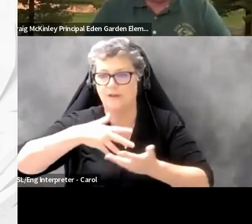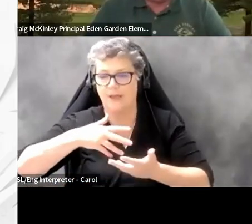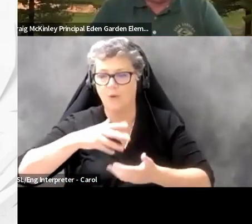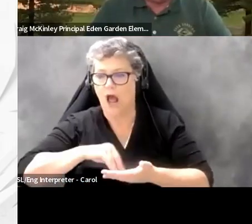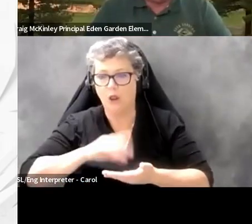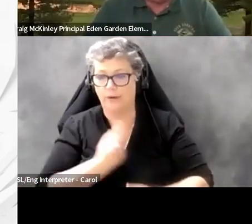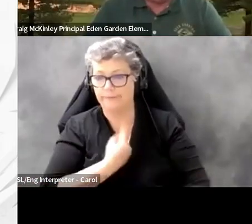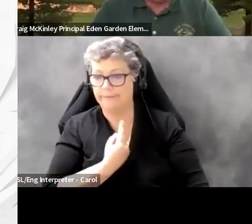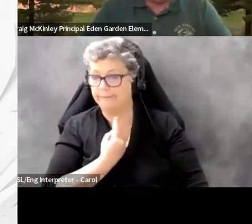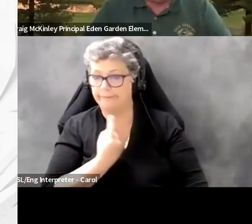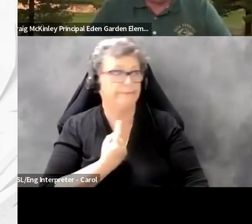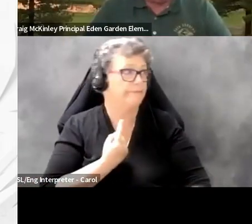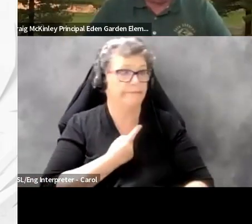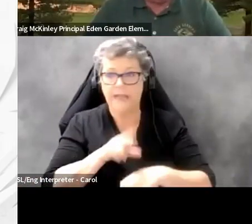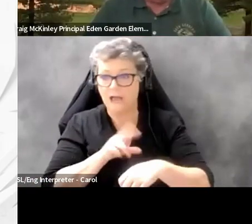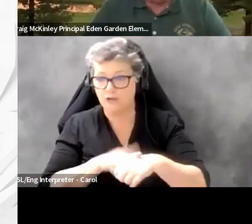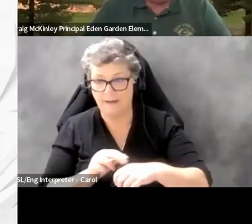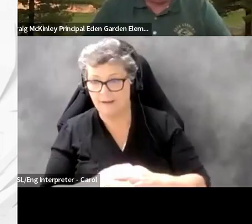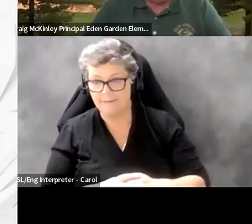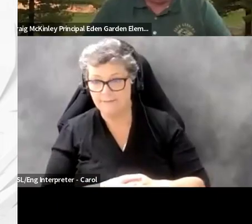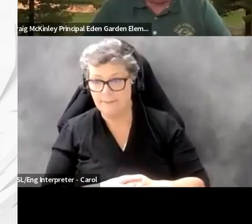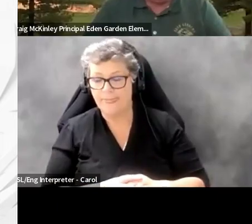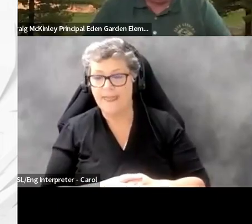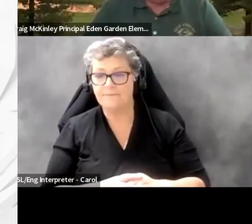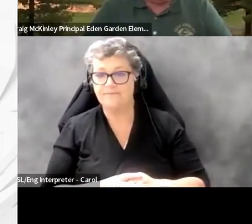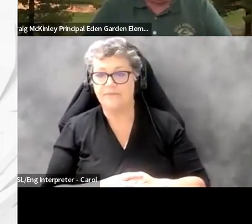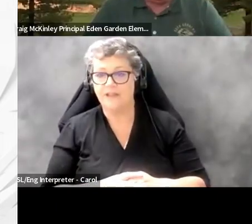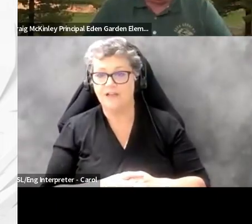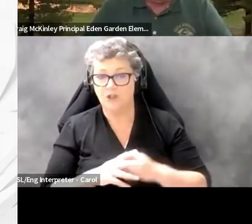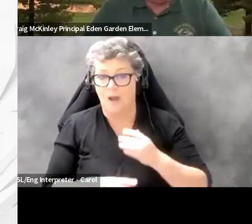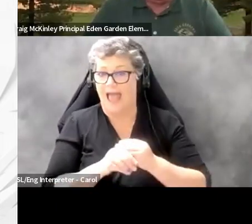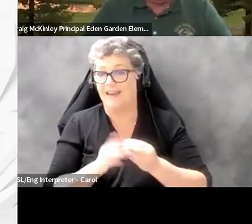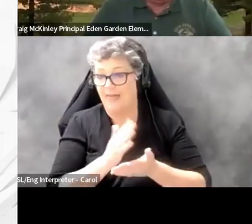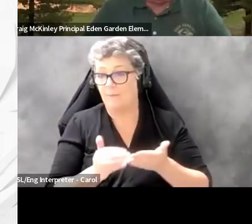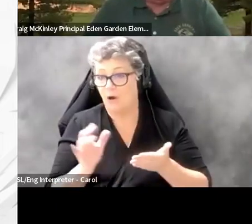vacuum naturally. And so I think that just sort of adding that piece to it and thinking about